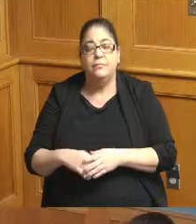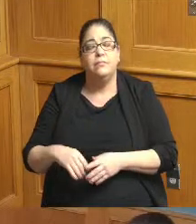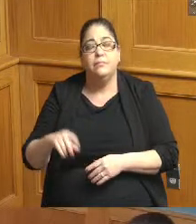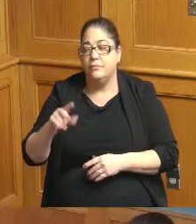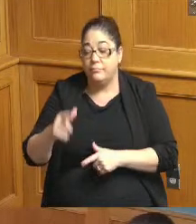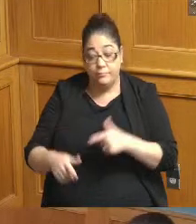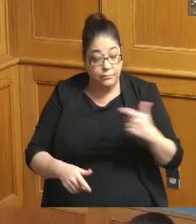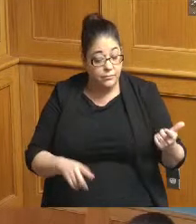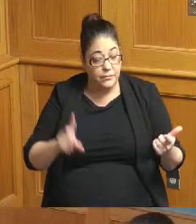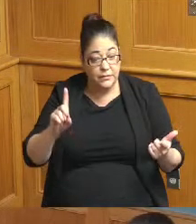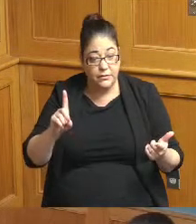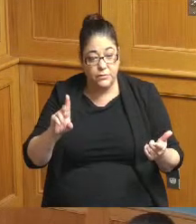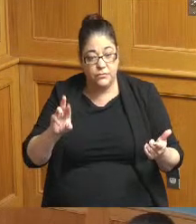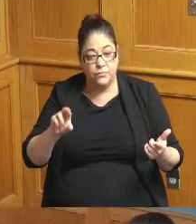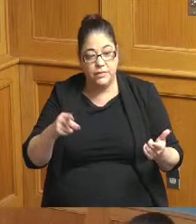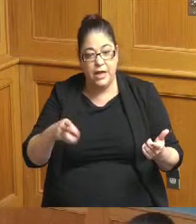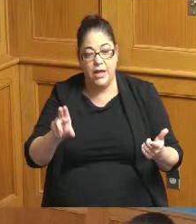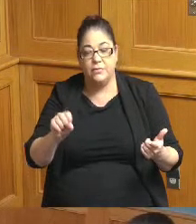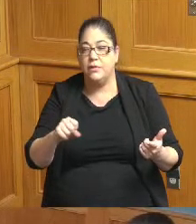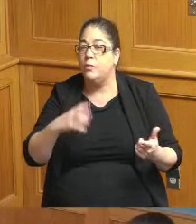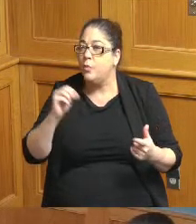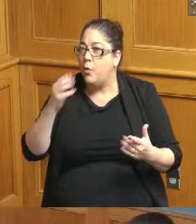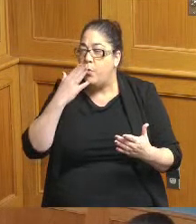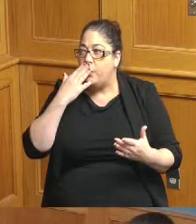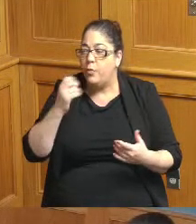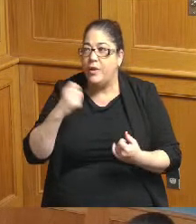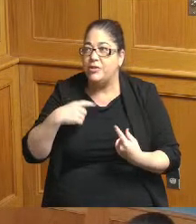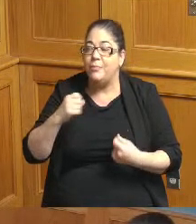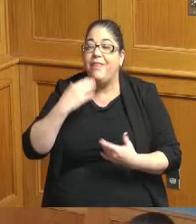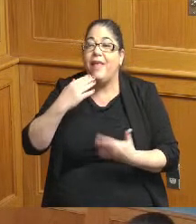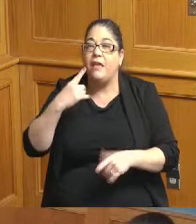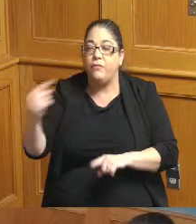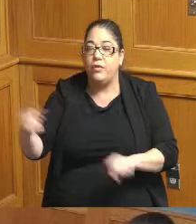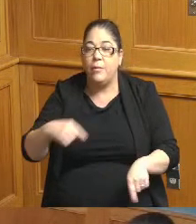presentation no questions just thank you for coming tomorrow Commissioner Dumas I believe